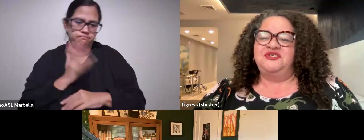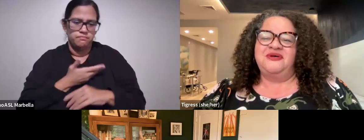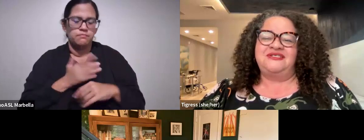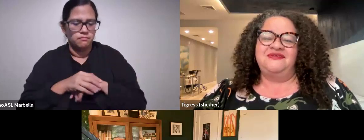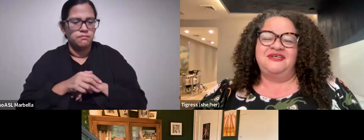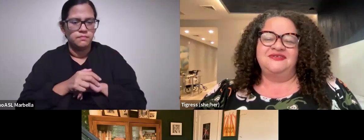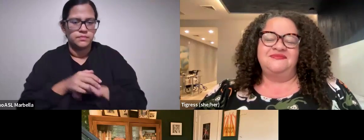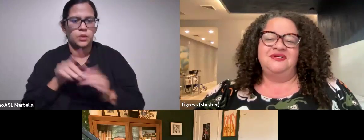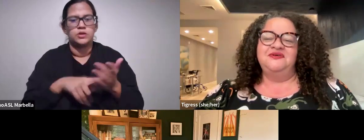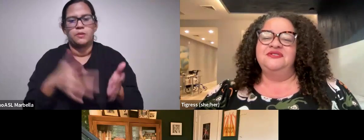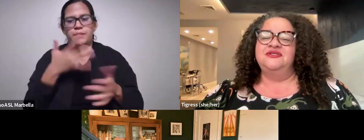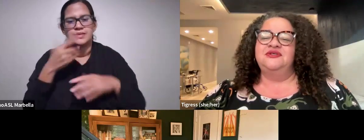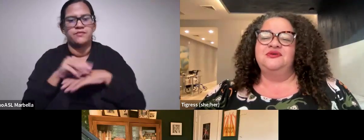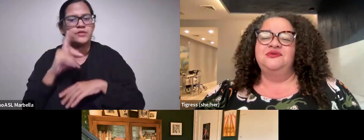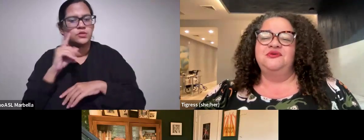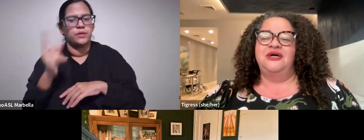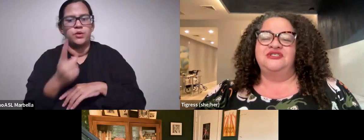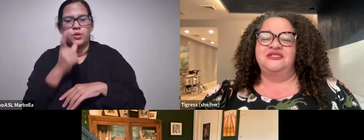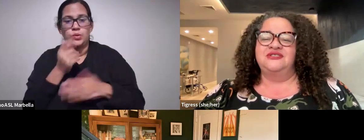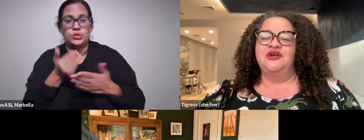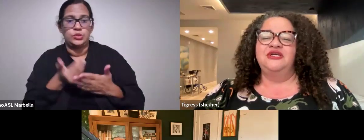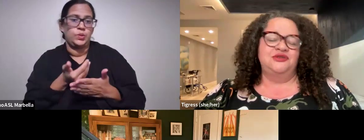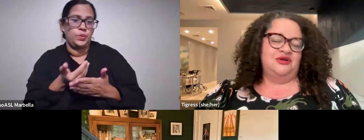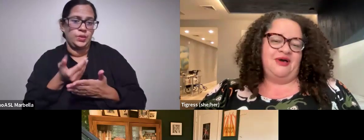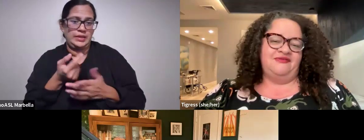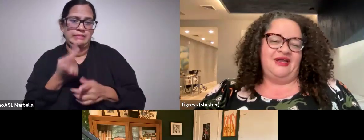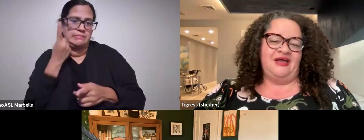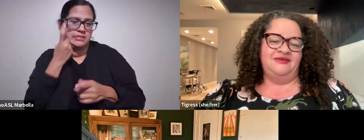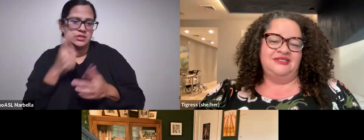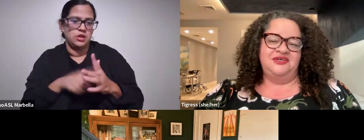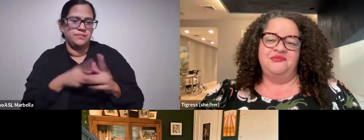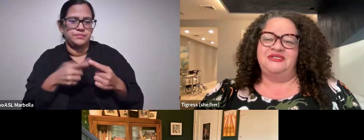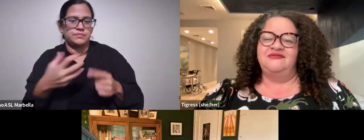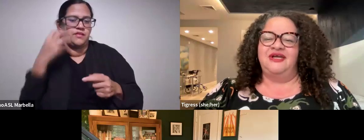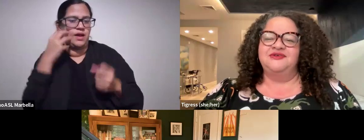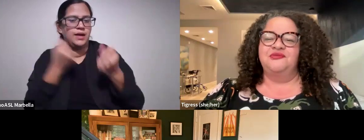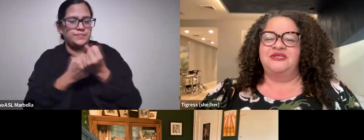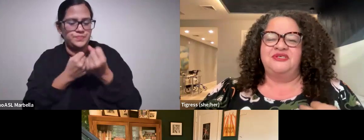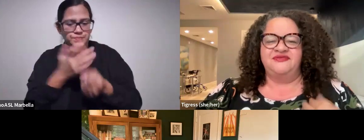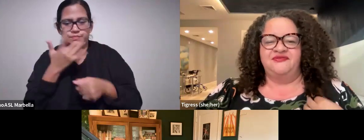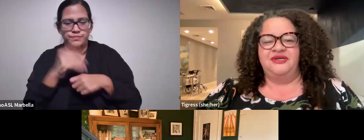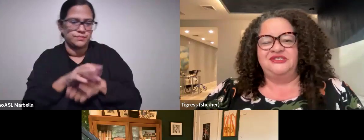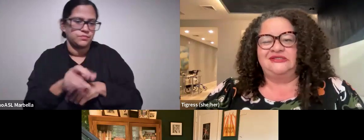What's your best advice for somebody who's new and just starting to learn about fat advocacy, your best advice or your best piece of information?